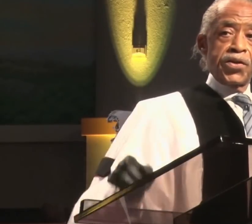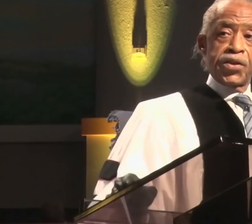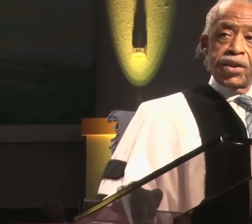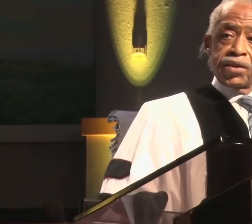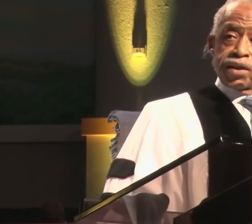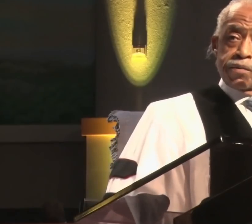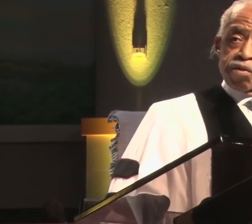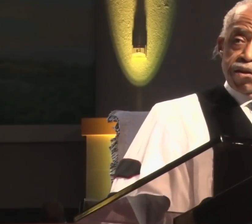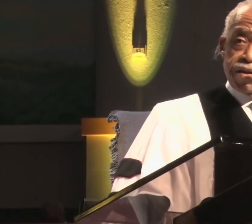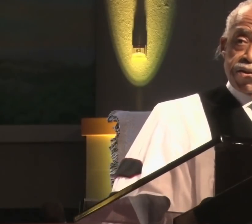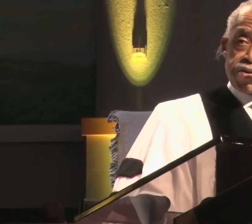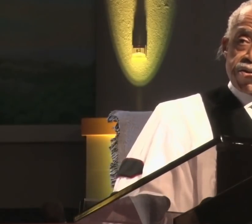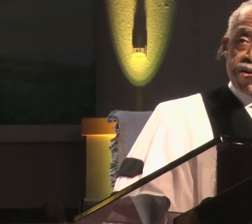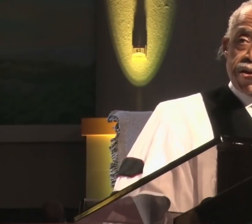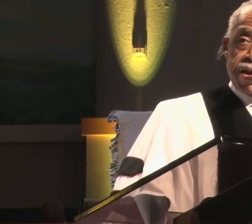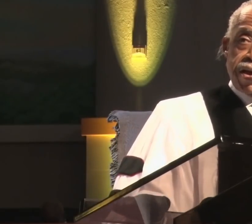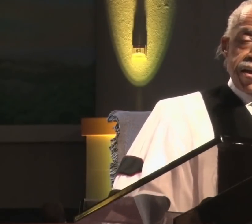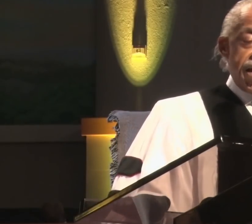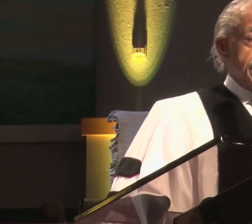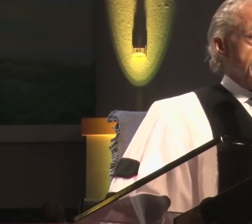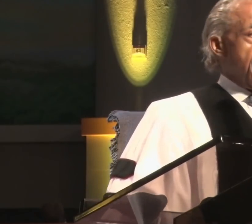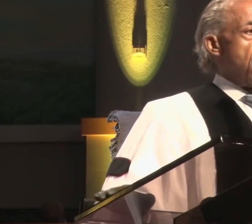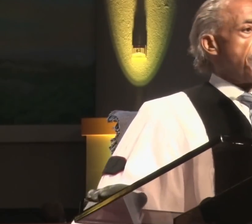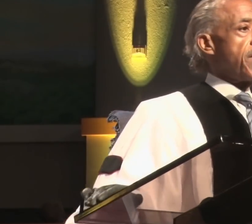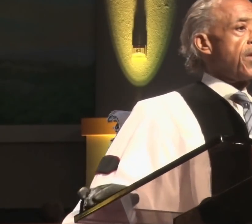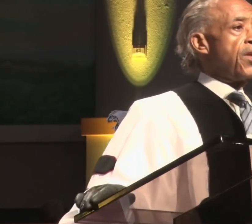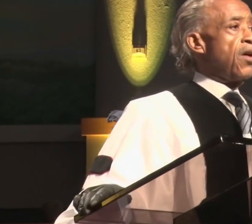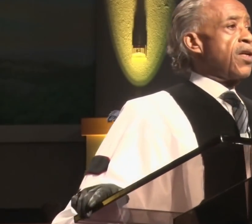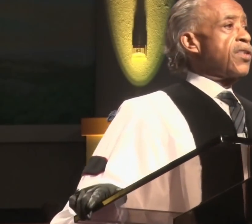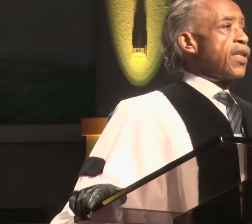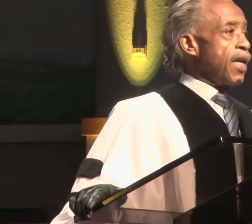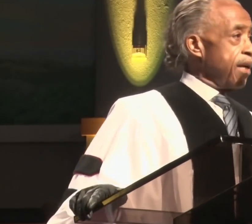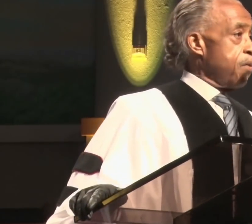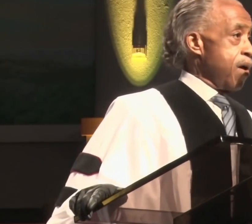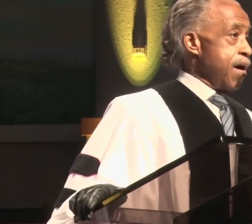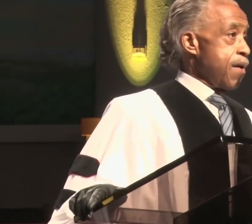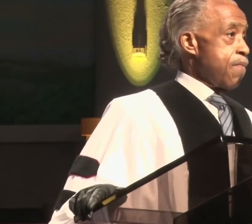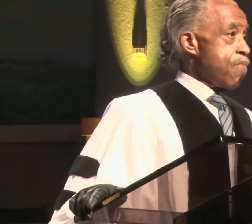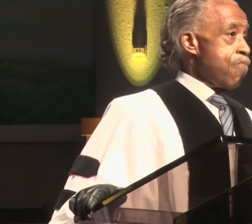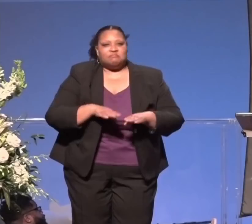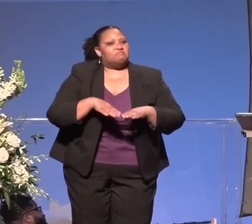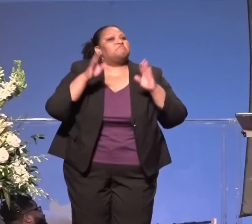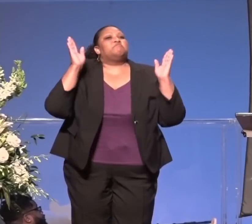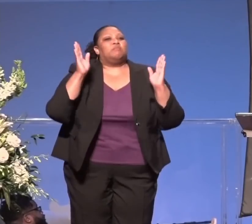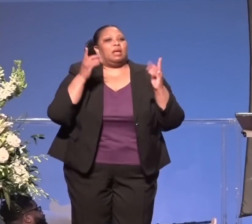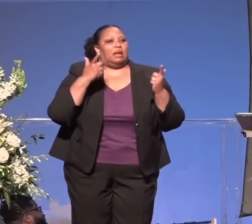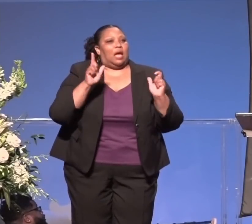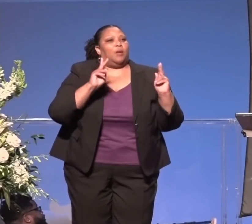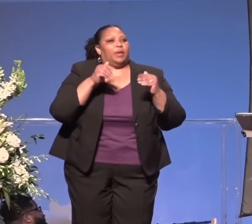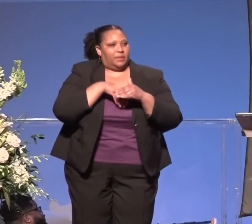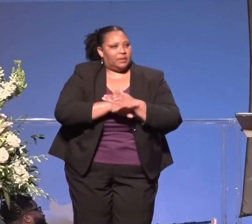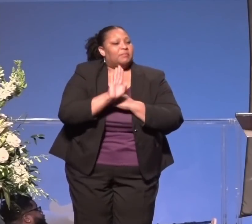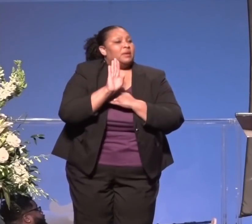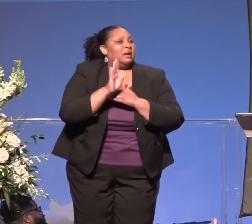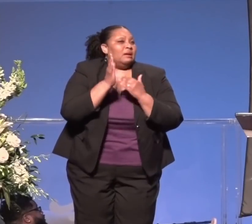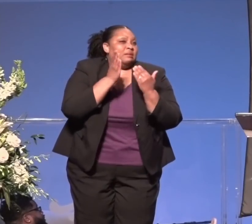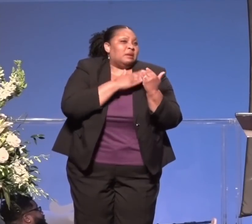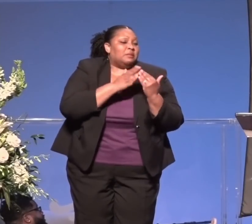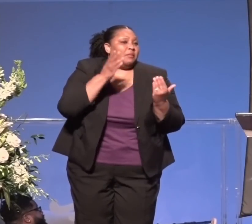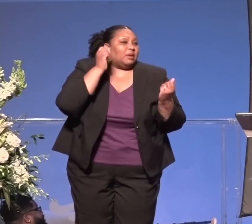SABRINA AND HER FAMILY AT THIS HOUR, THEY KNOW THIS IS GOING TO BE CONTROVERSIAL IN SOME CIRCLES.